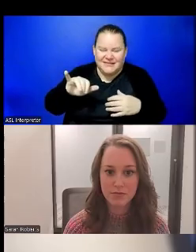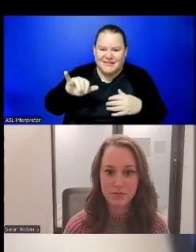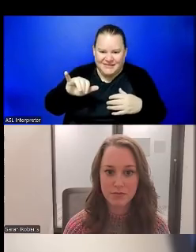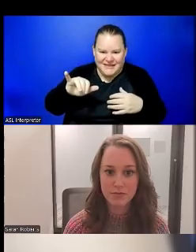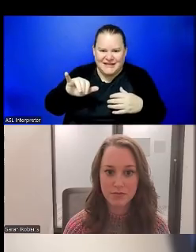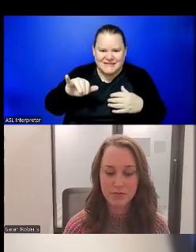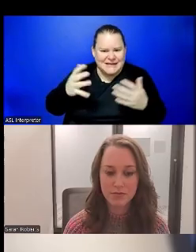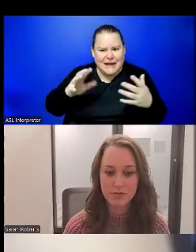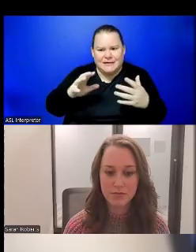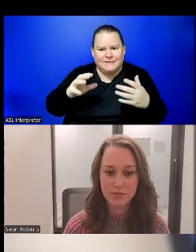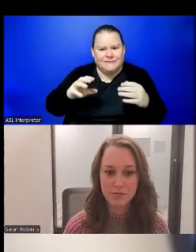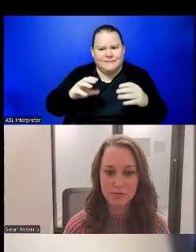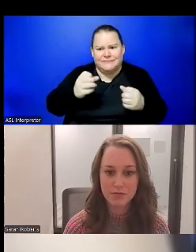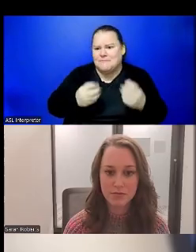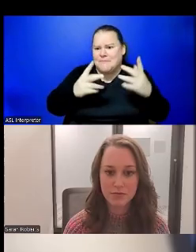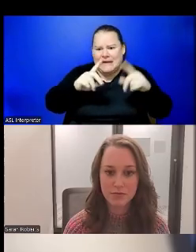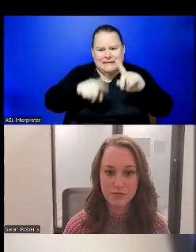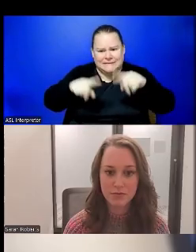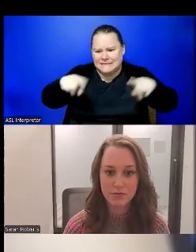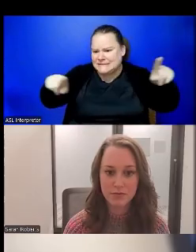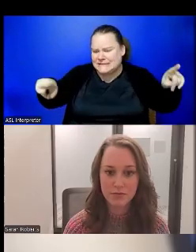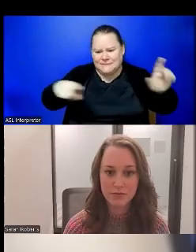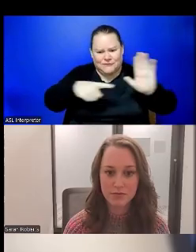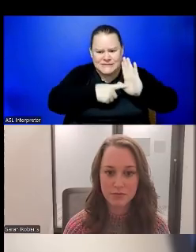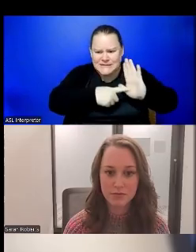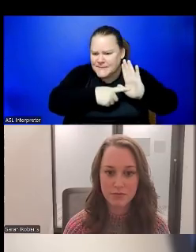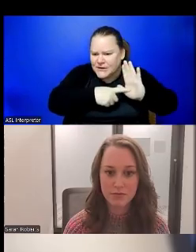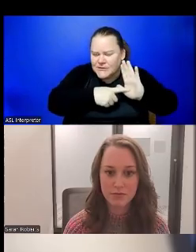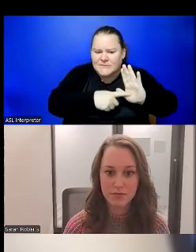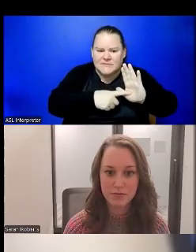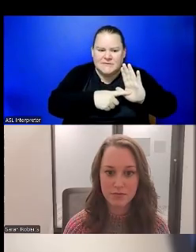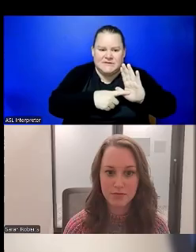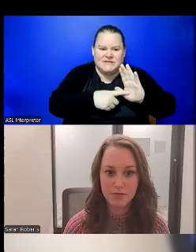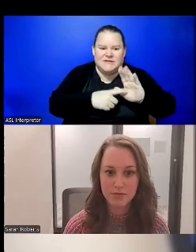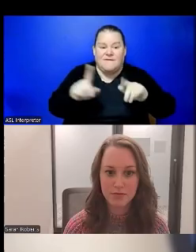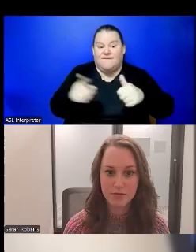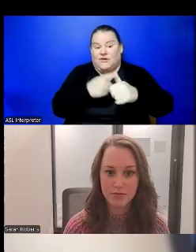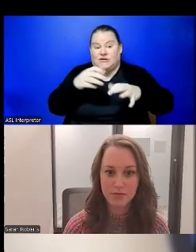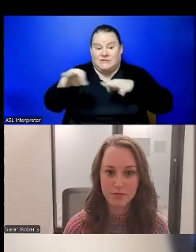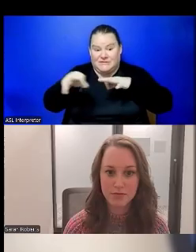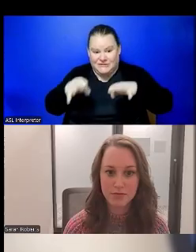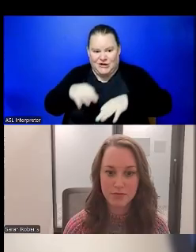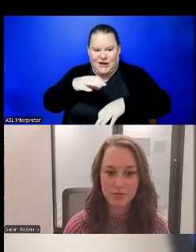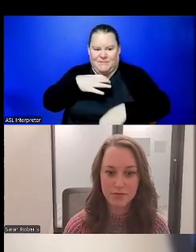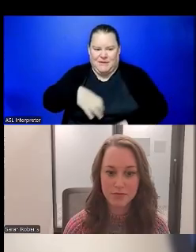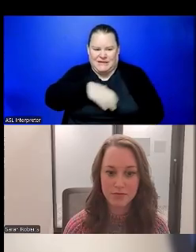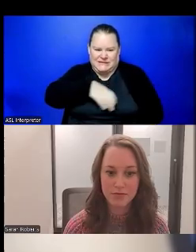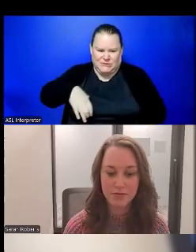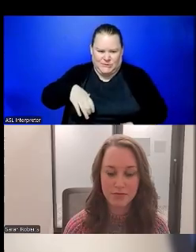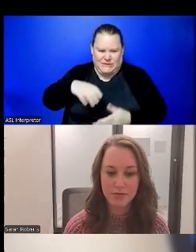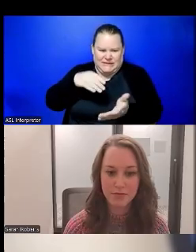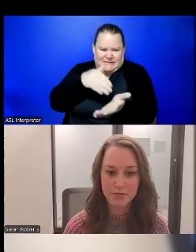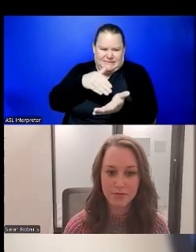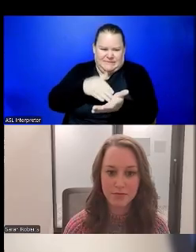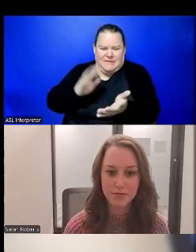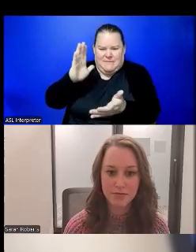of symptoms. It was first described by Swiss physicians, Dr prodder, Dr Willey and Dr labhart in the 1950s but it